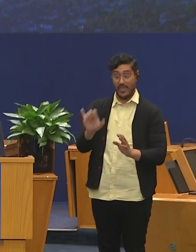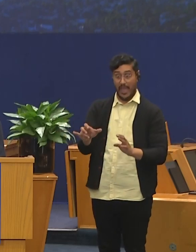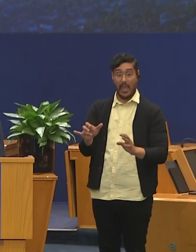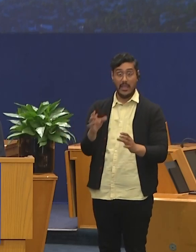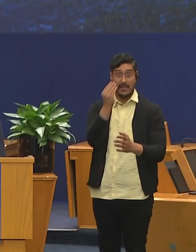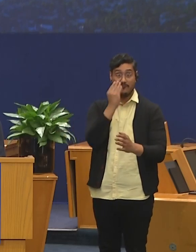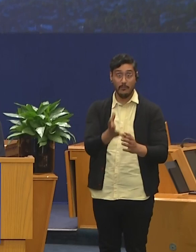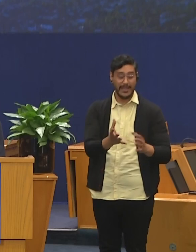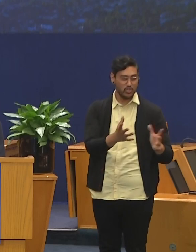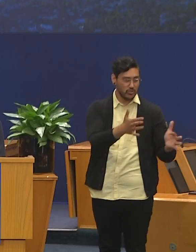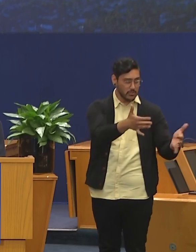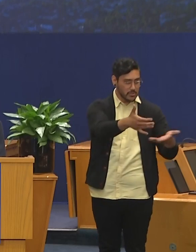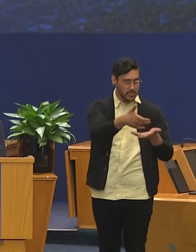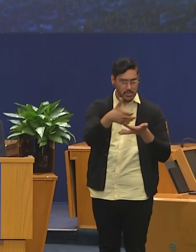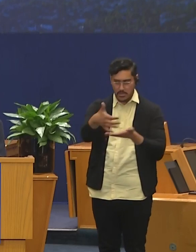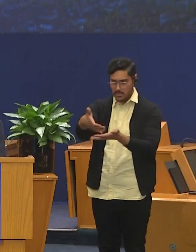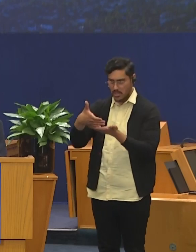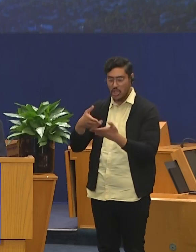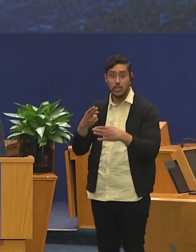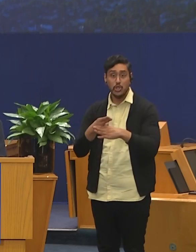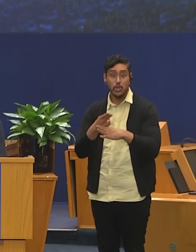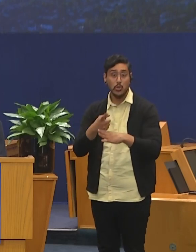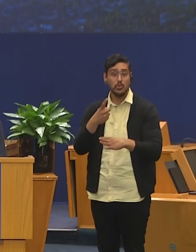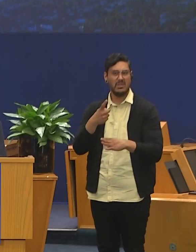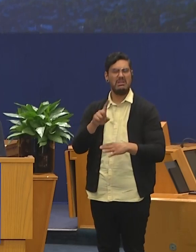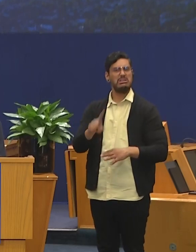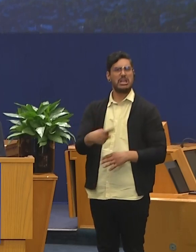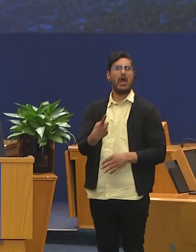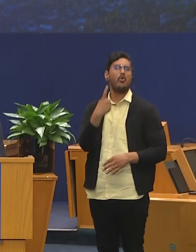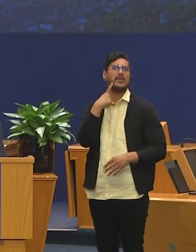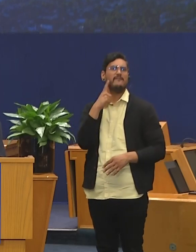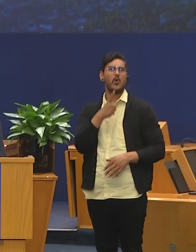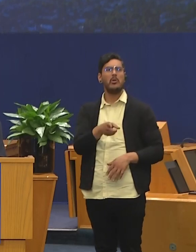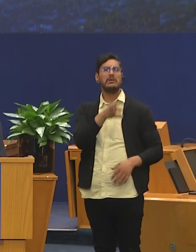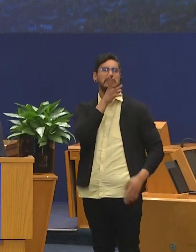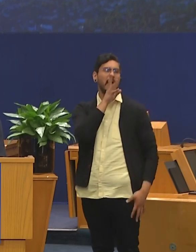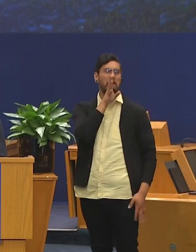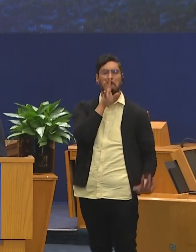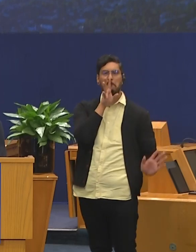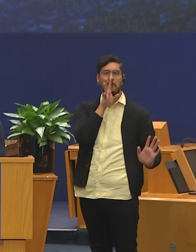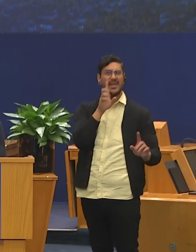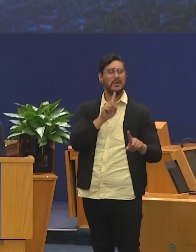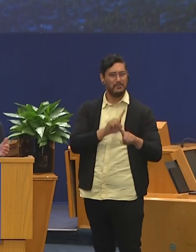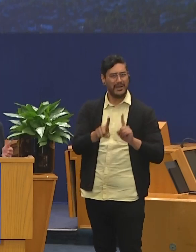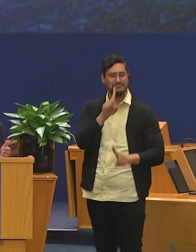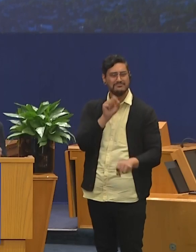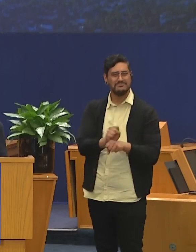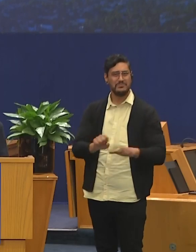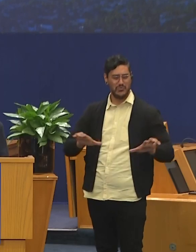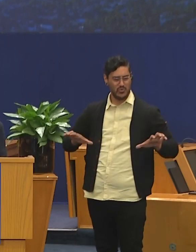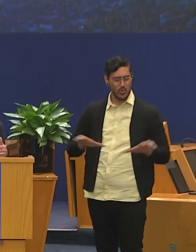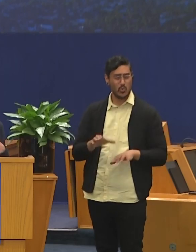AND THEN I D I D USE THAT INFORN